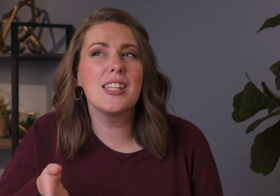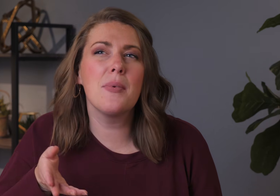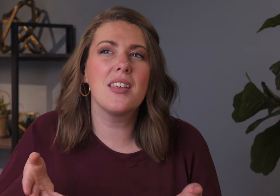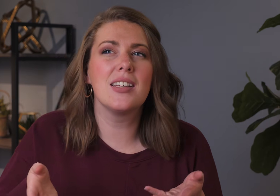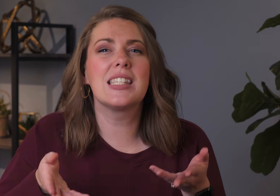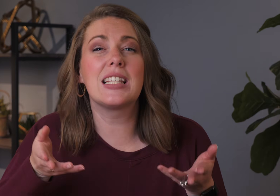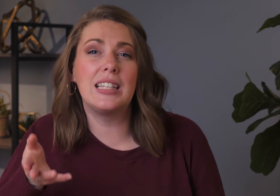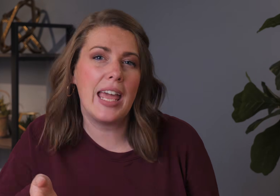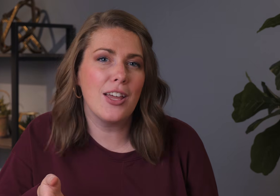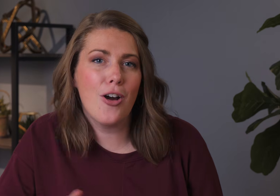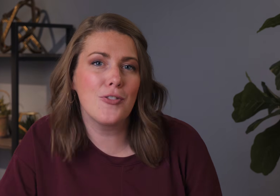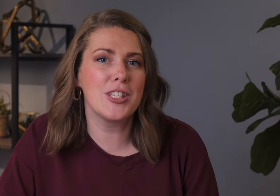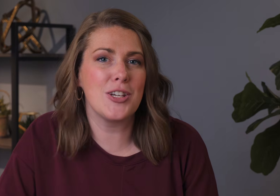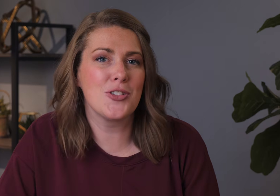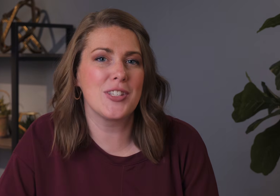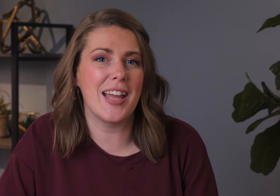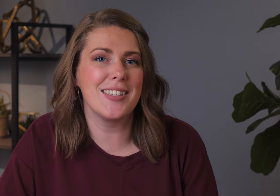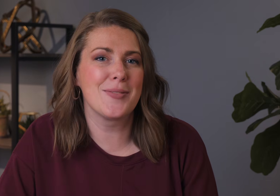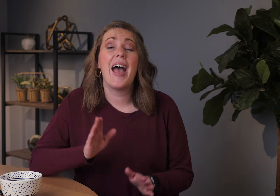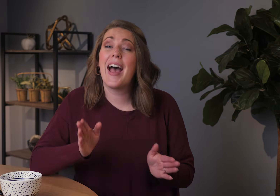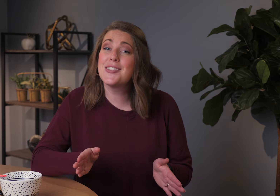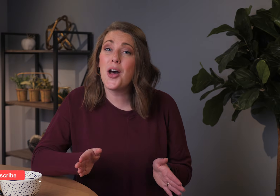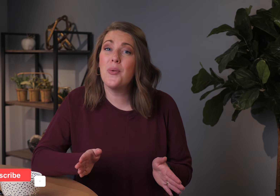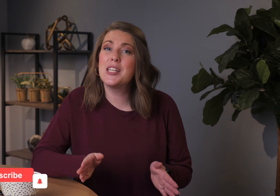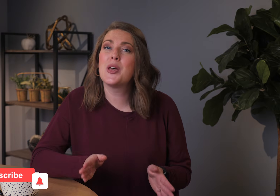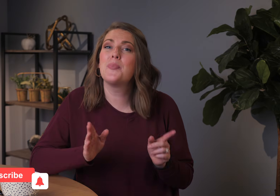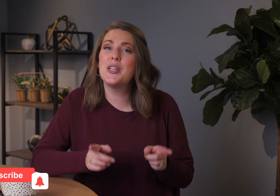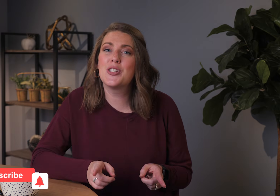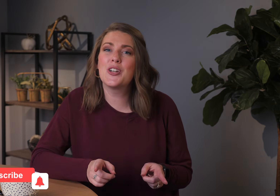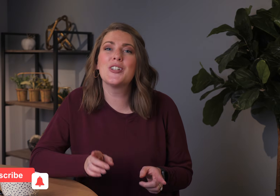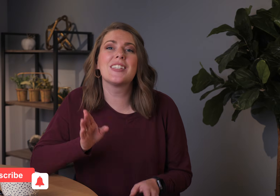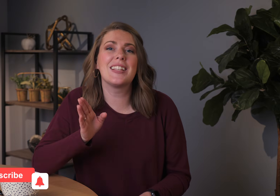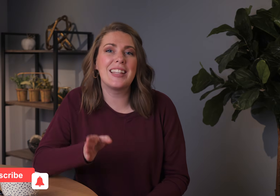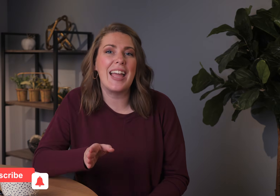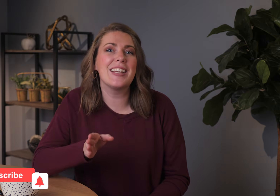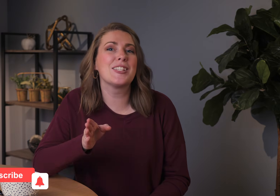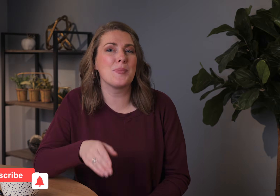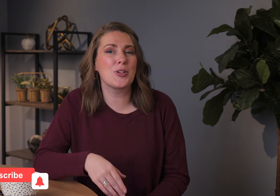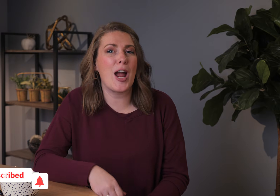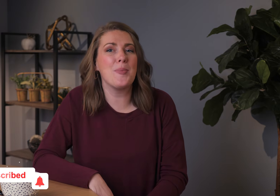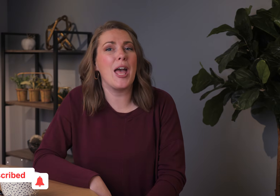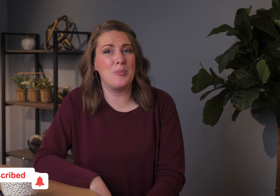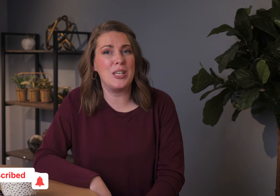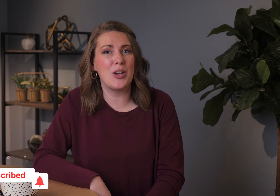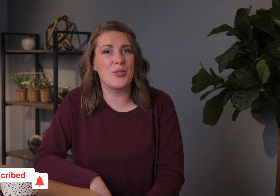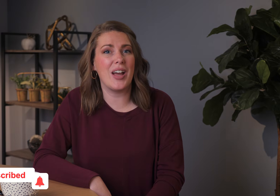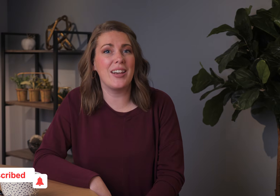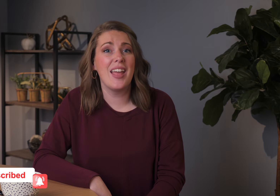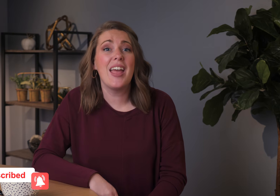some of the slang conversational signs. As always be sure to like, subscribe, and be notified.